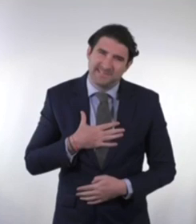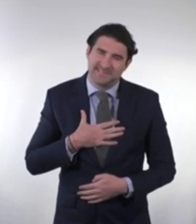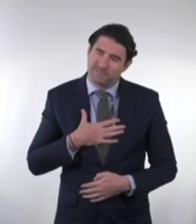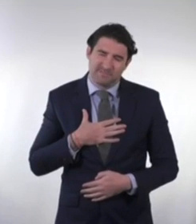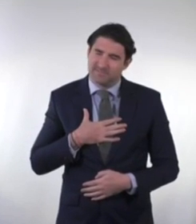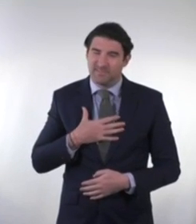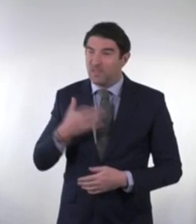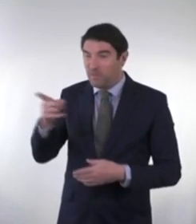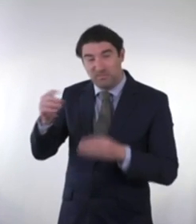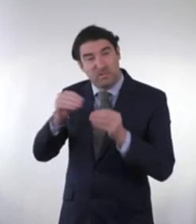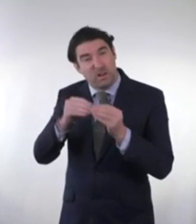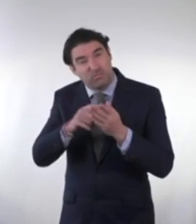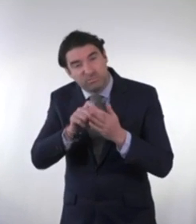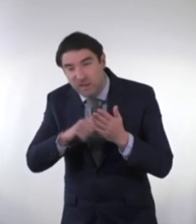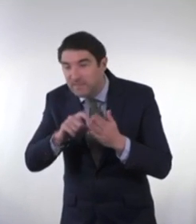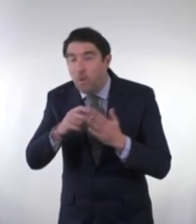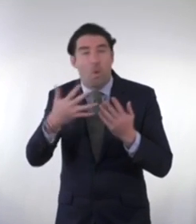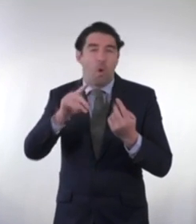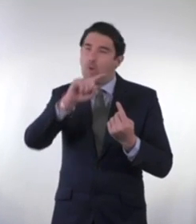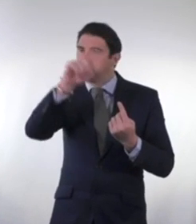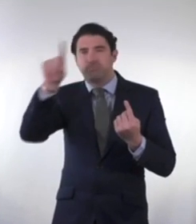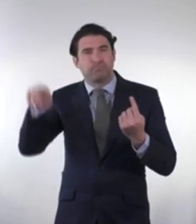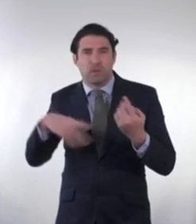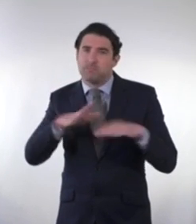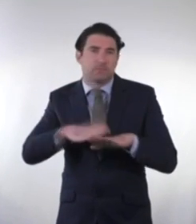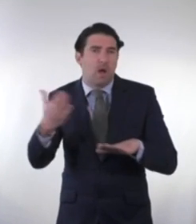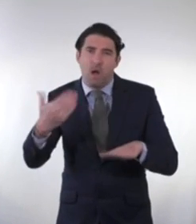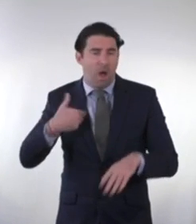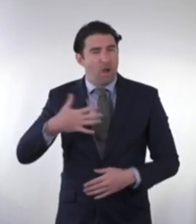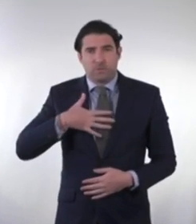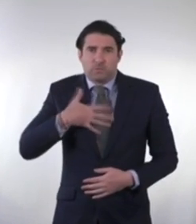will he ensure that HS2 Ltd and its contractors works constructively with the Wendover